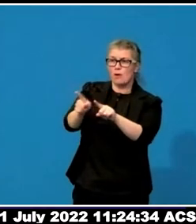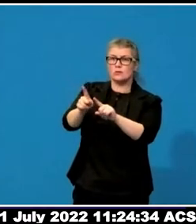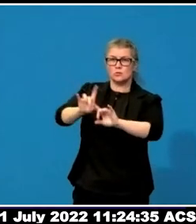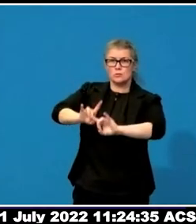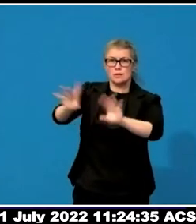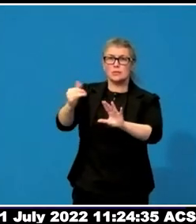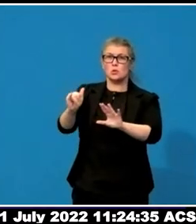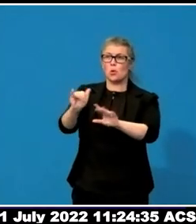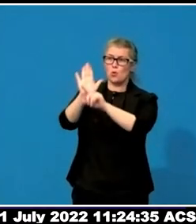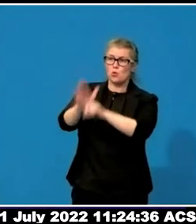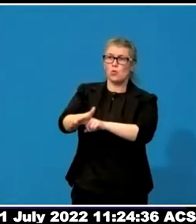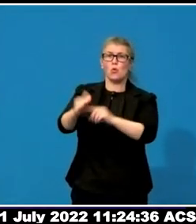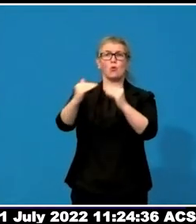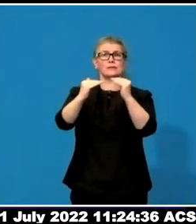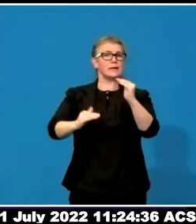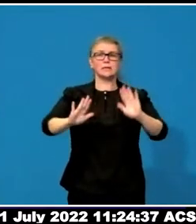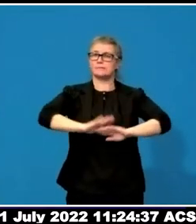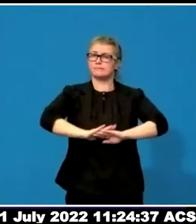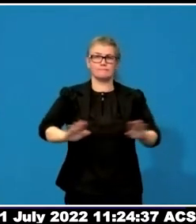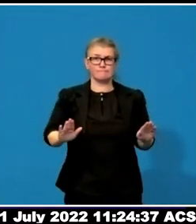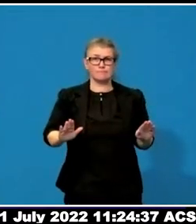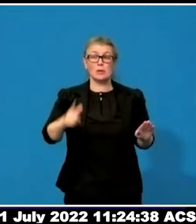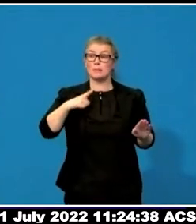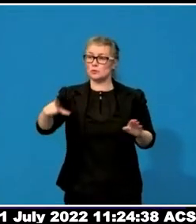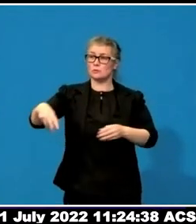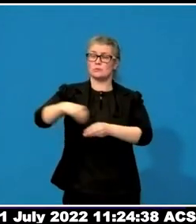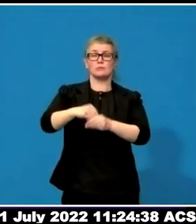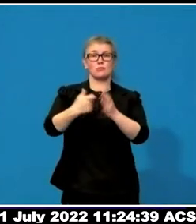witness who has provided evidence to the Royal Commission for or on account of that